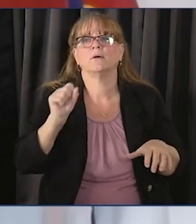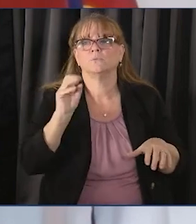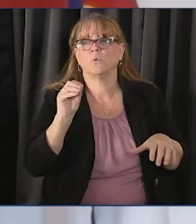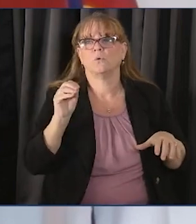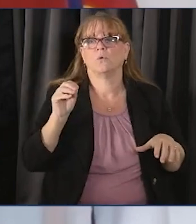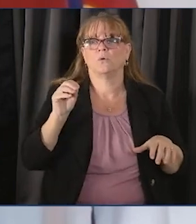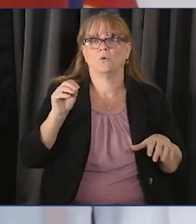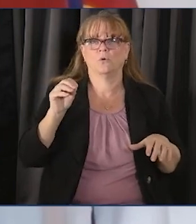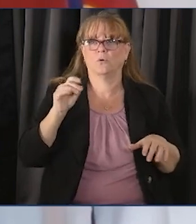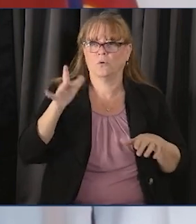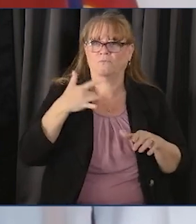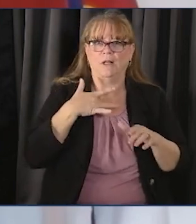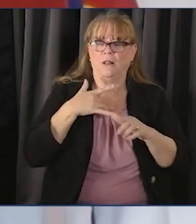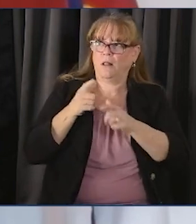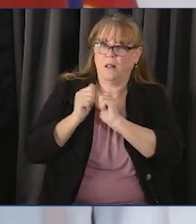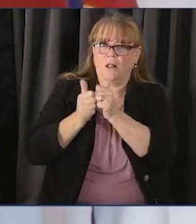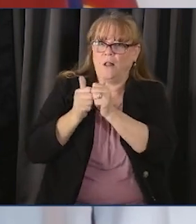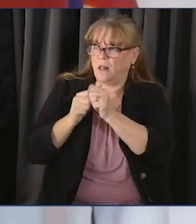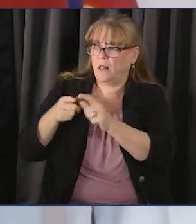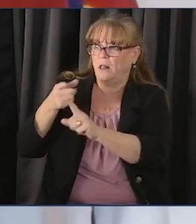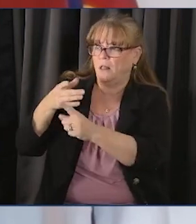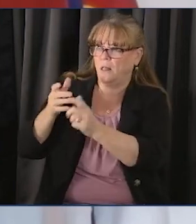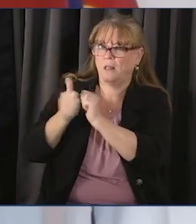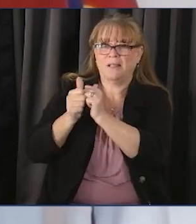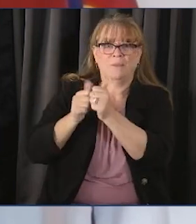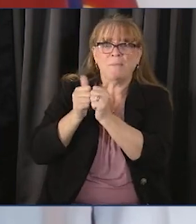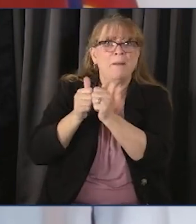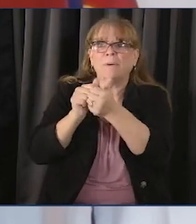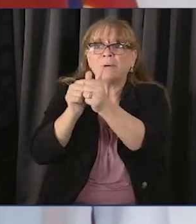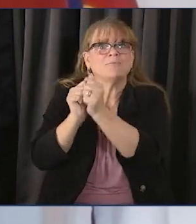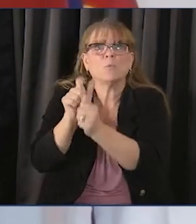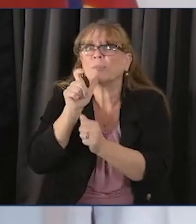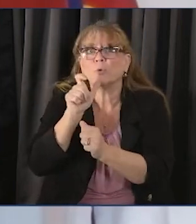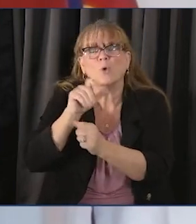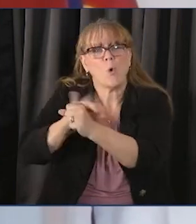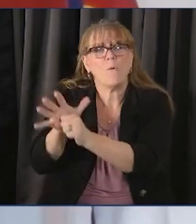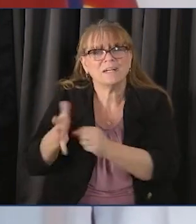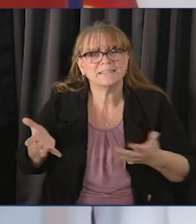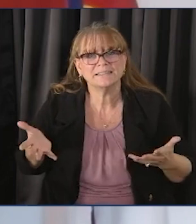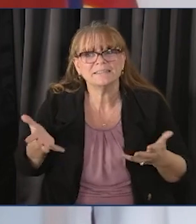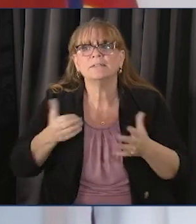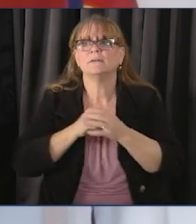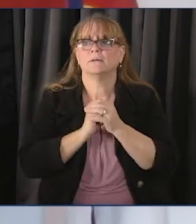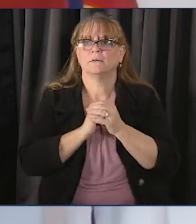If you're not signed up yet or on a list, you're over 70, COVID19.colorado.gov, click